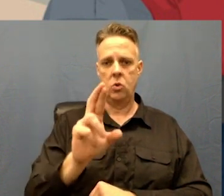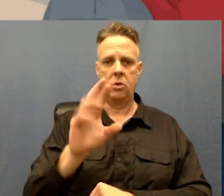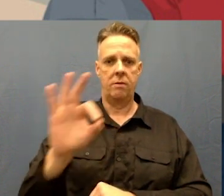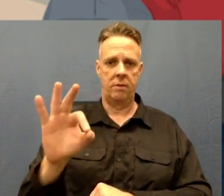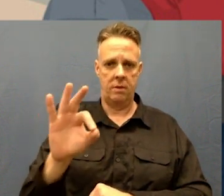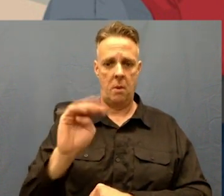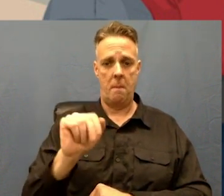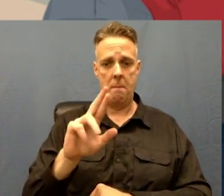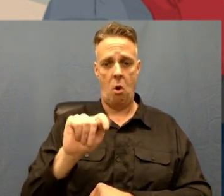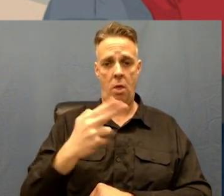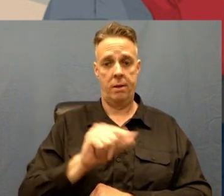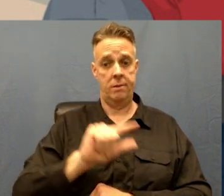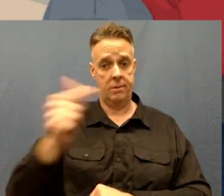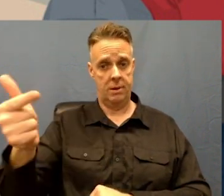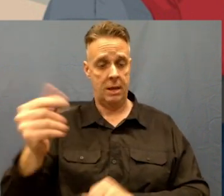OREGON WORKER RELIEF FUND. MARTHA, IT IS YOUR TURN.